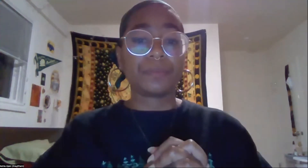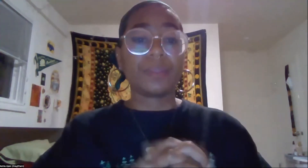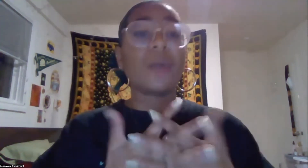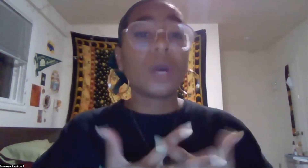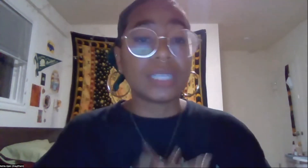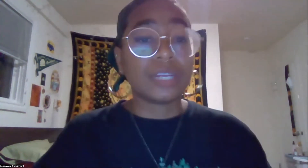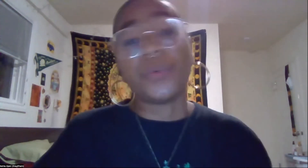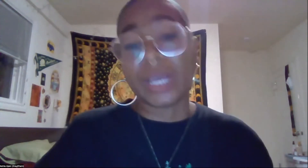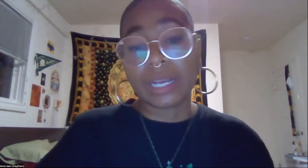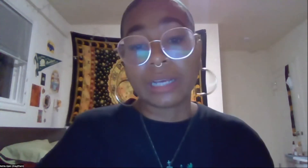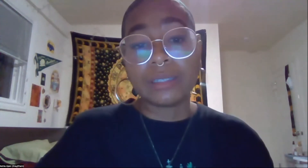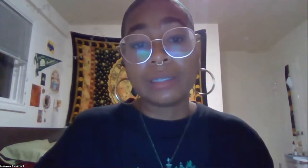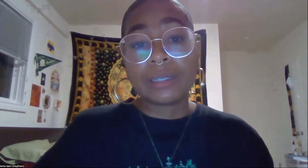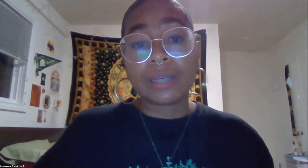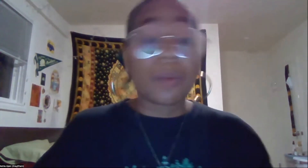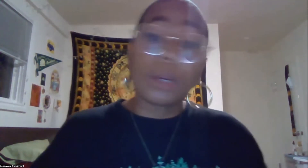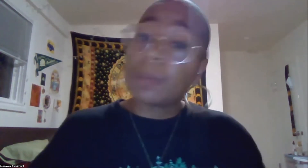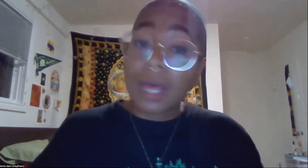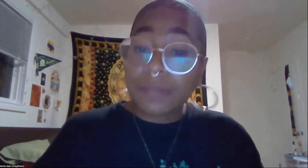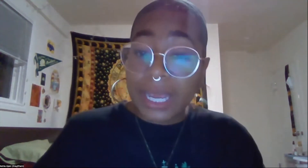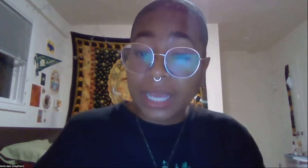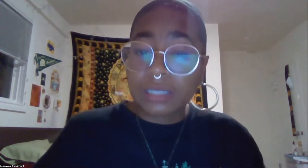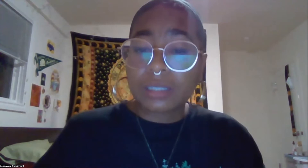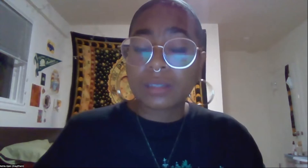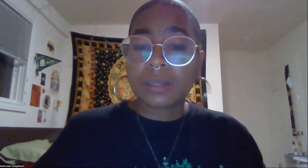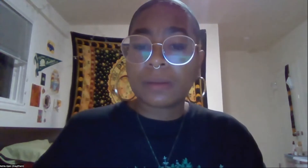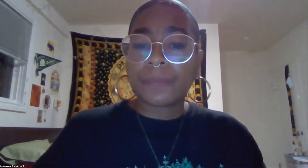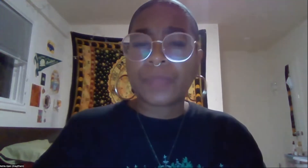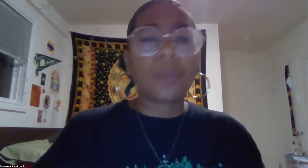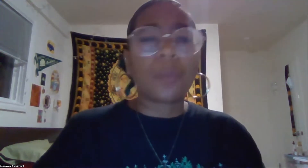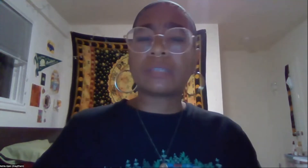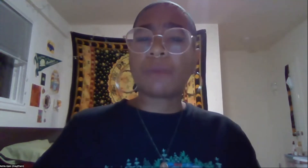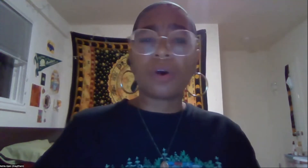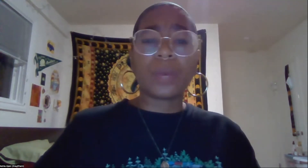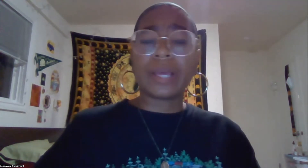I want a new wig. I want a plot of land. I want a small win